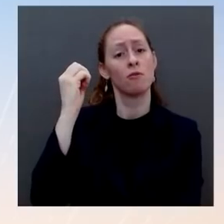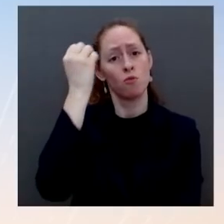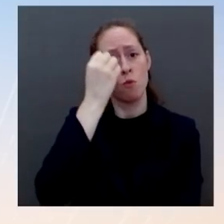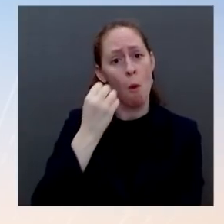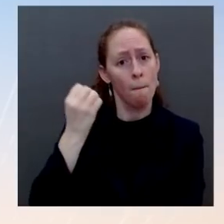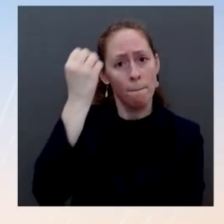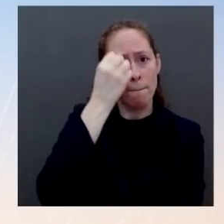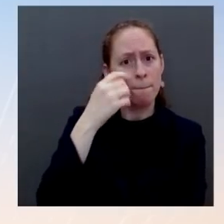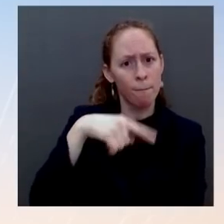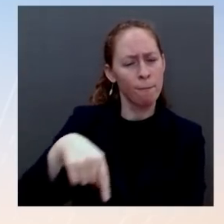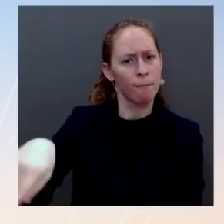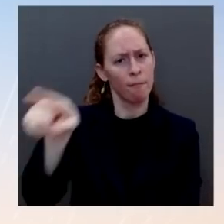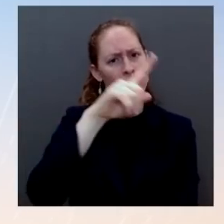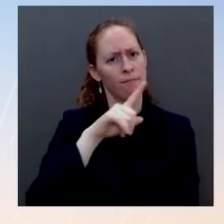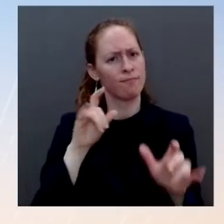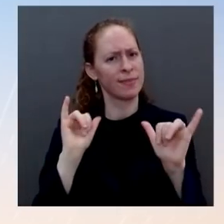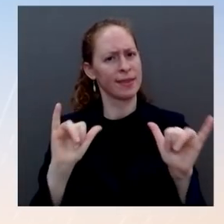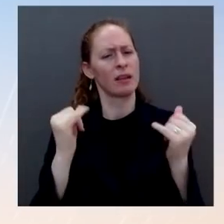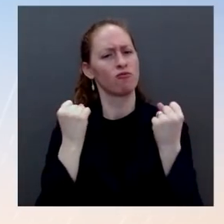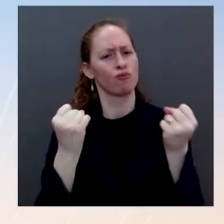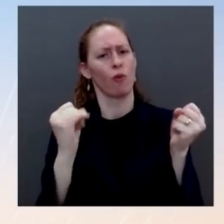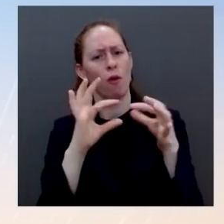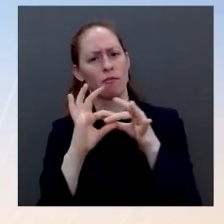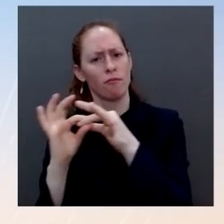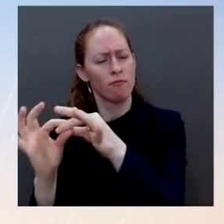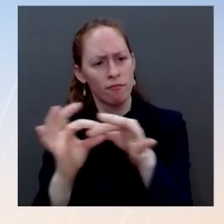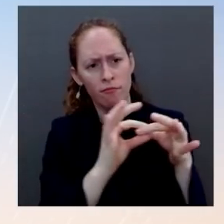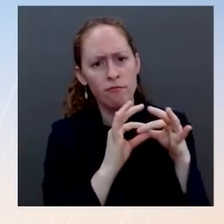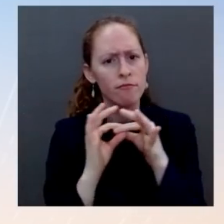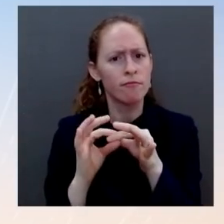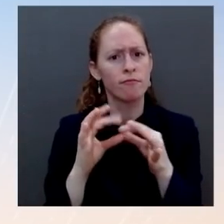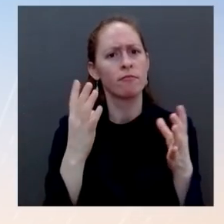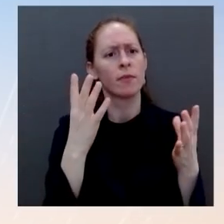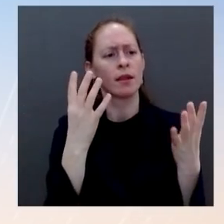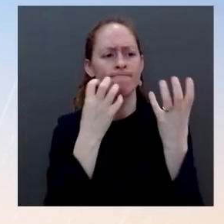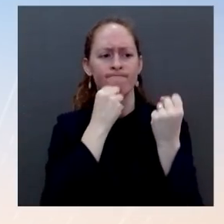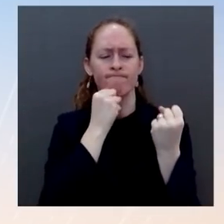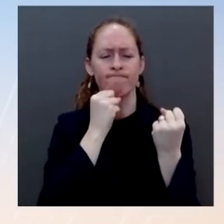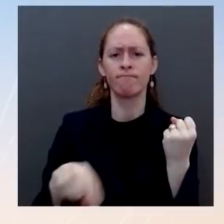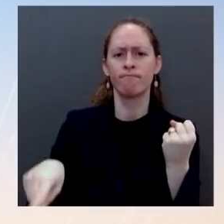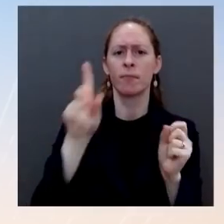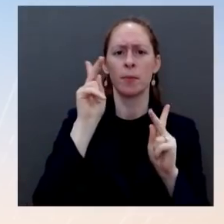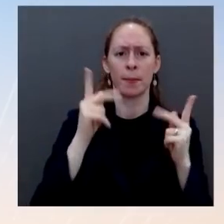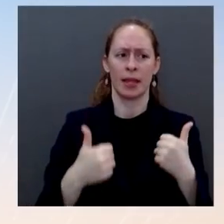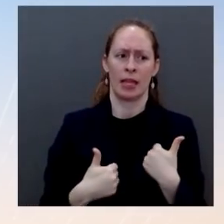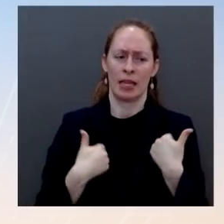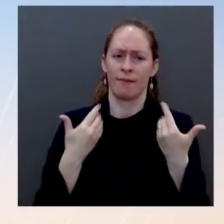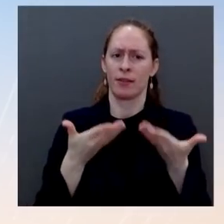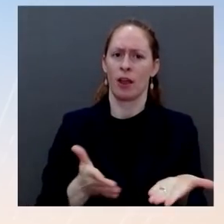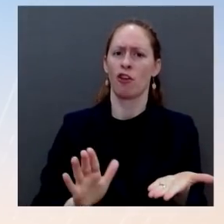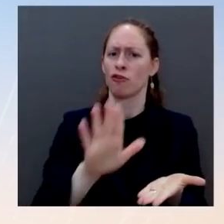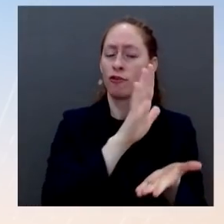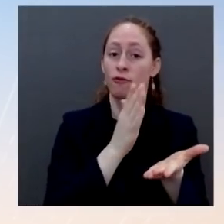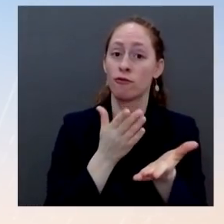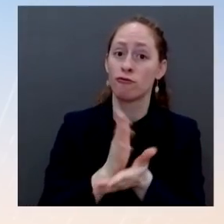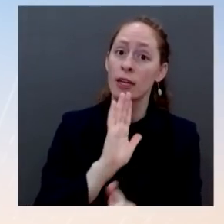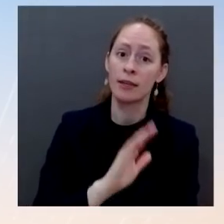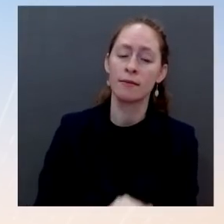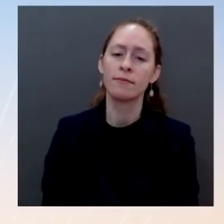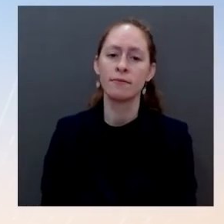in order to support a peaceful resolution. Of course, we will let the Kremlin speak to their own forces and the size of them and more specifics.